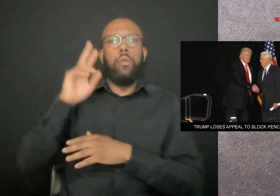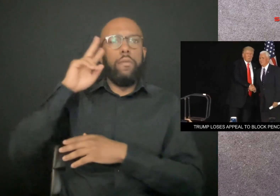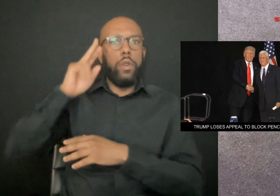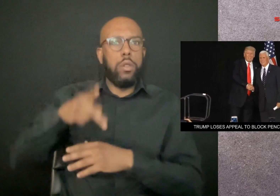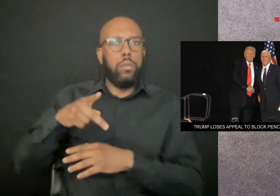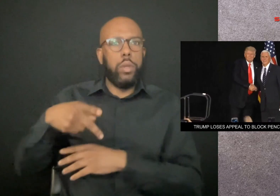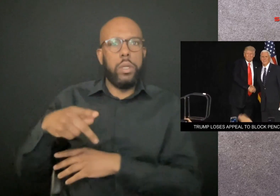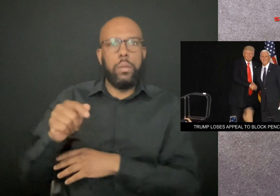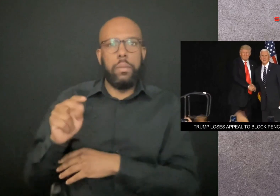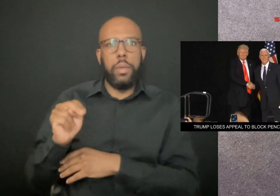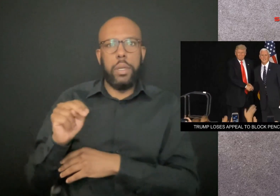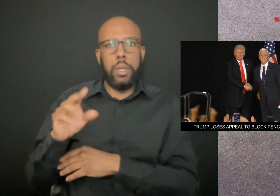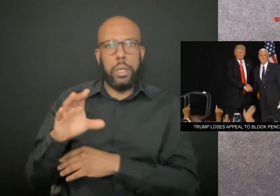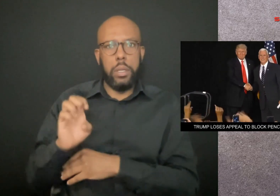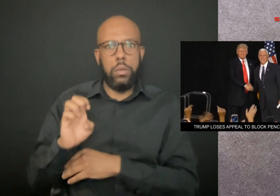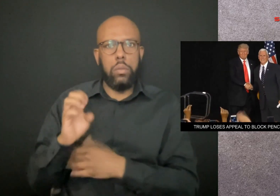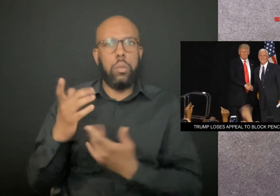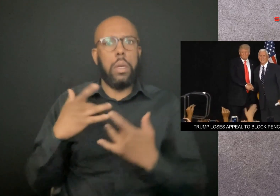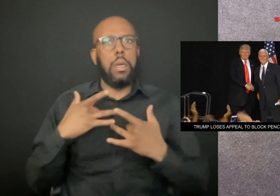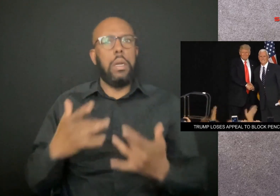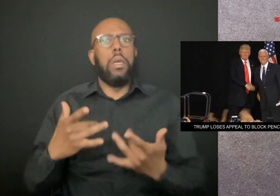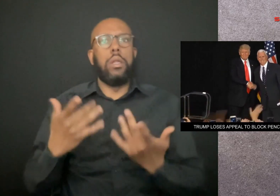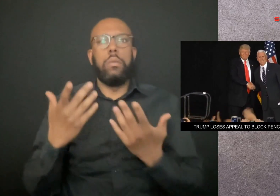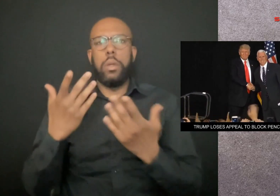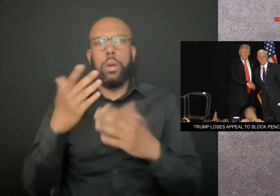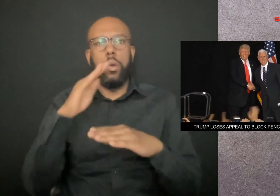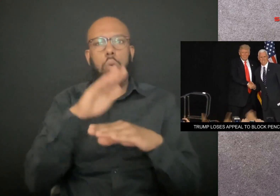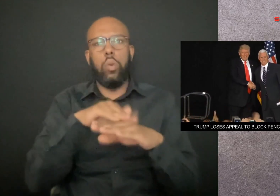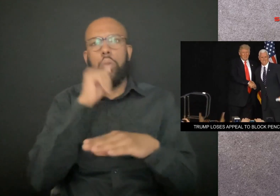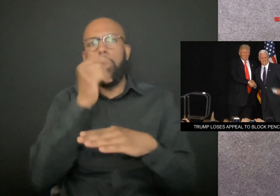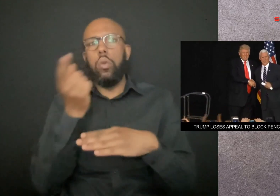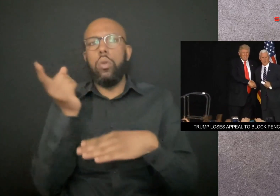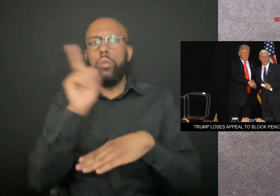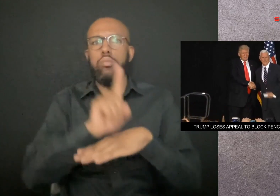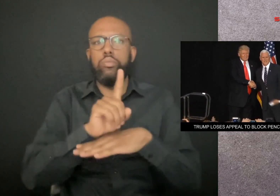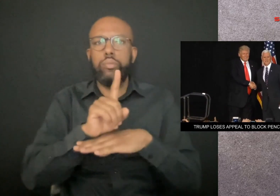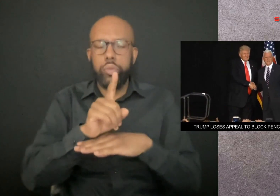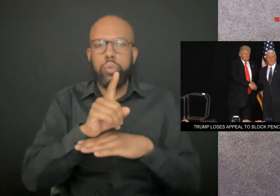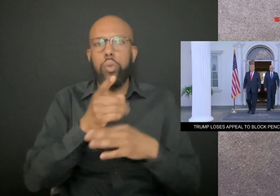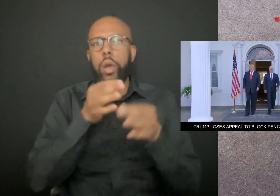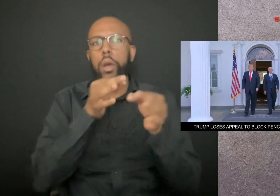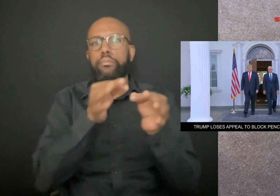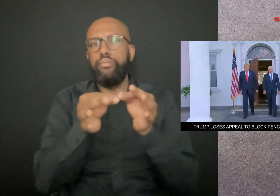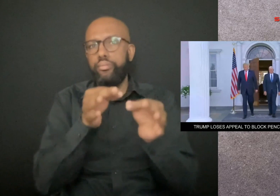This means former vice president Pence will likely be called soon